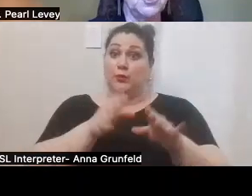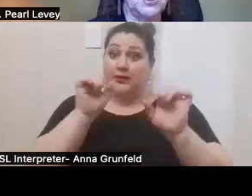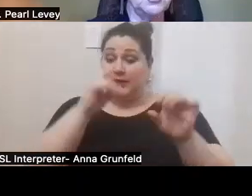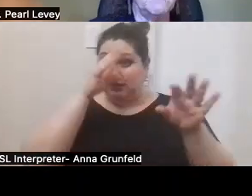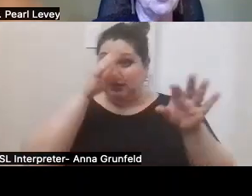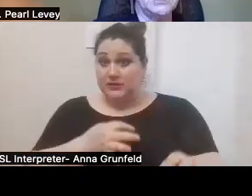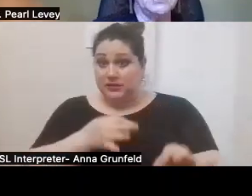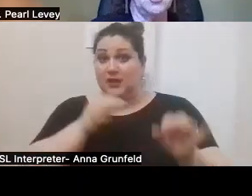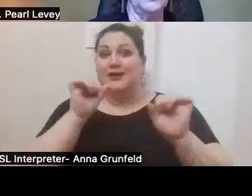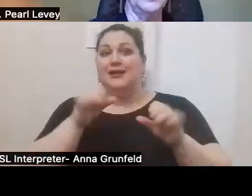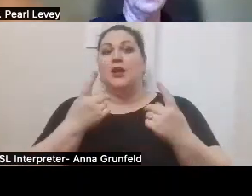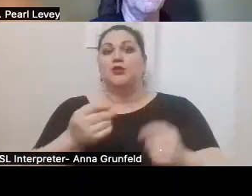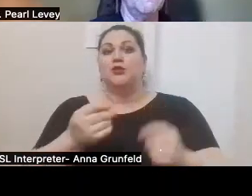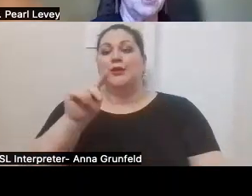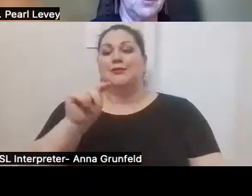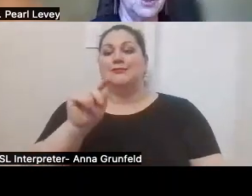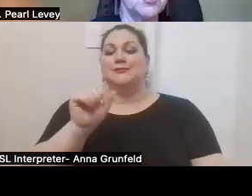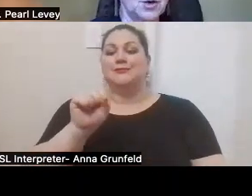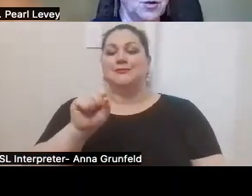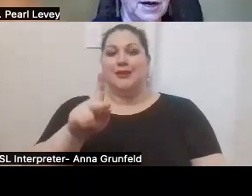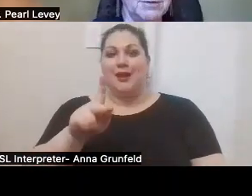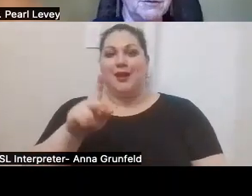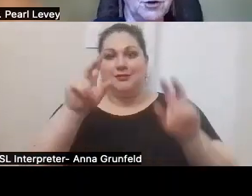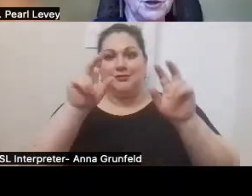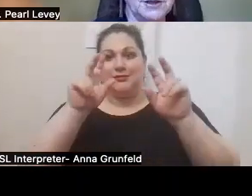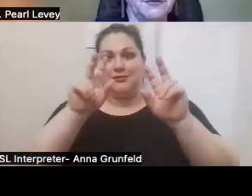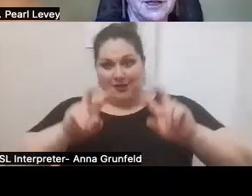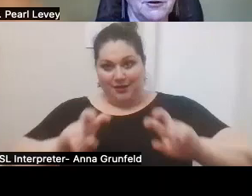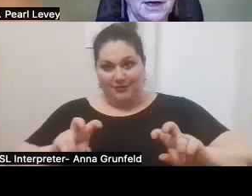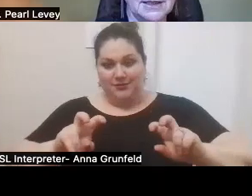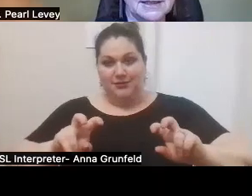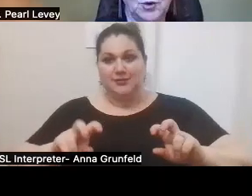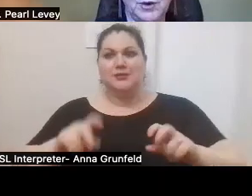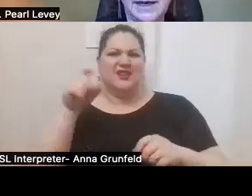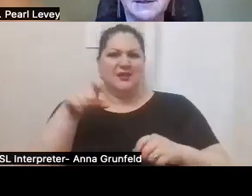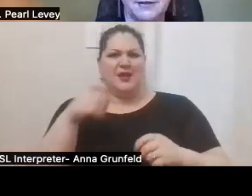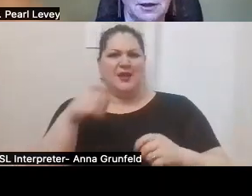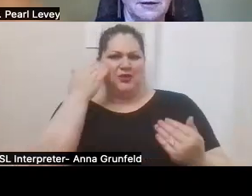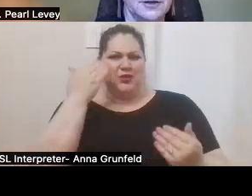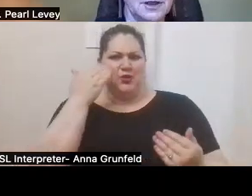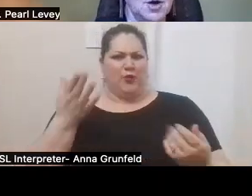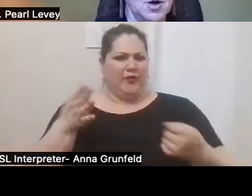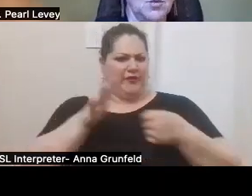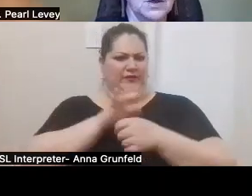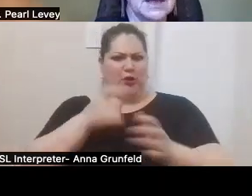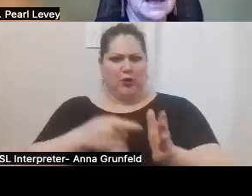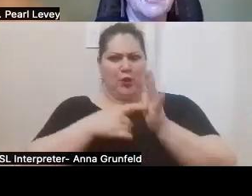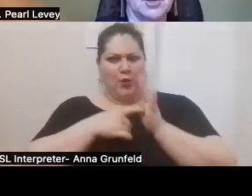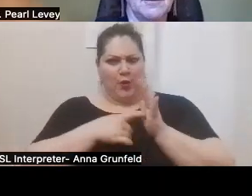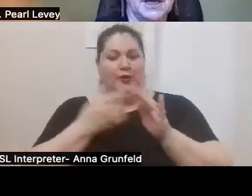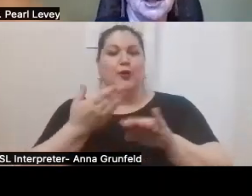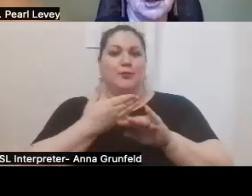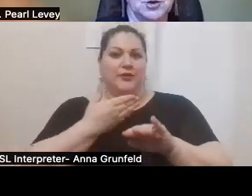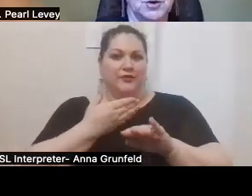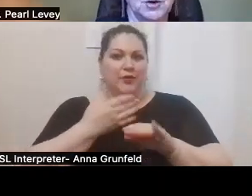You have to really know fully what's required before you can figure out creatively often what kind of accommodation could work.